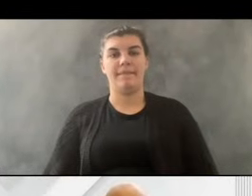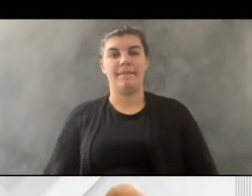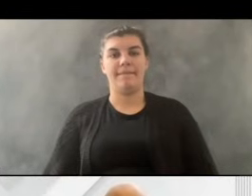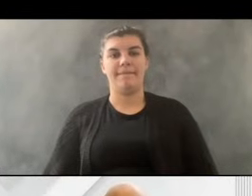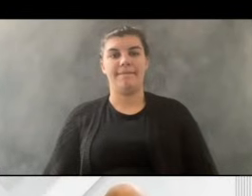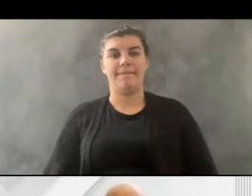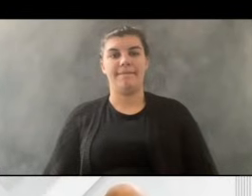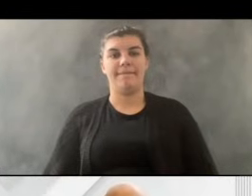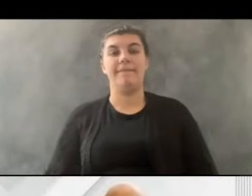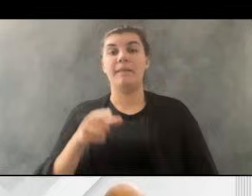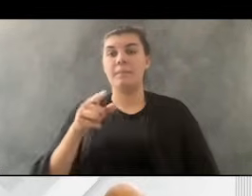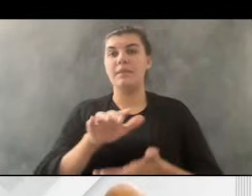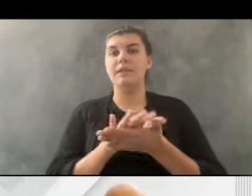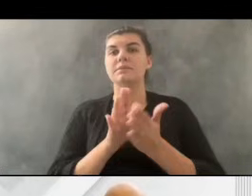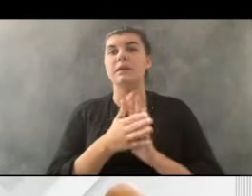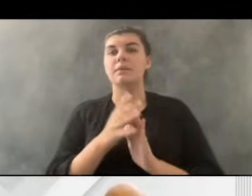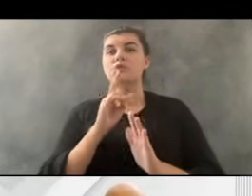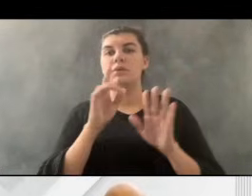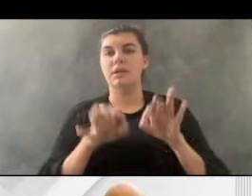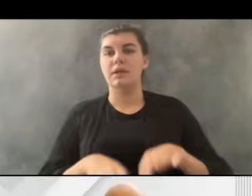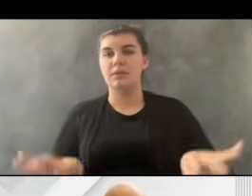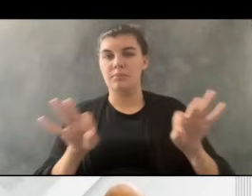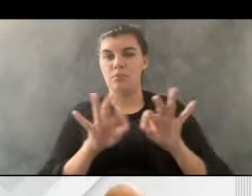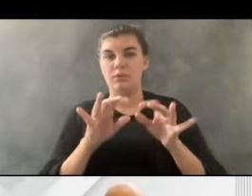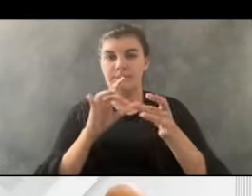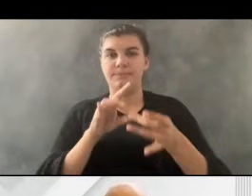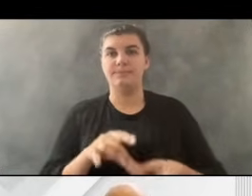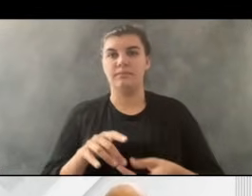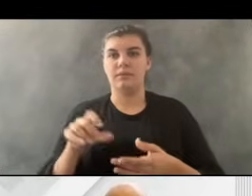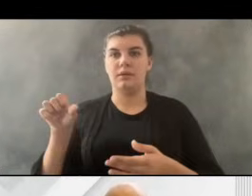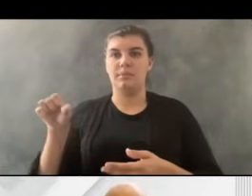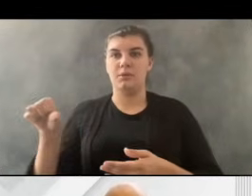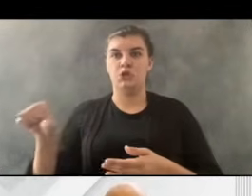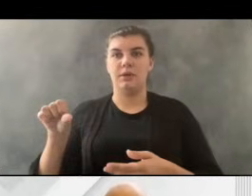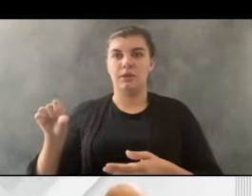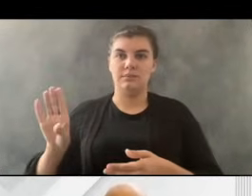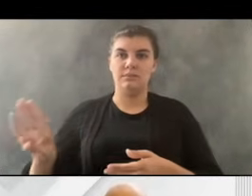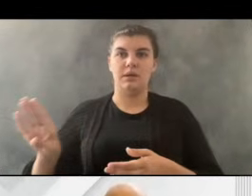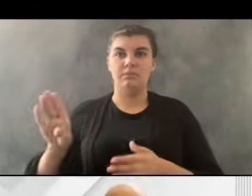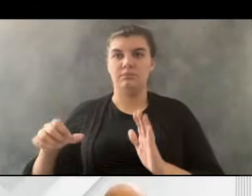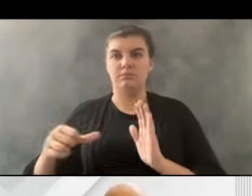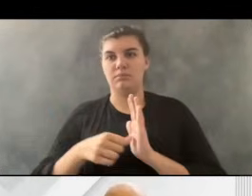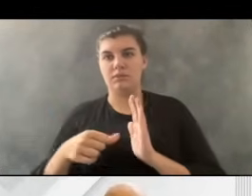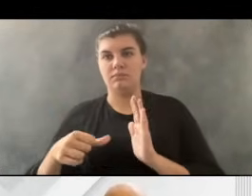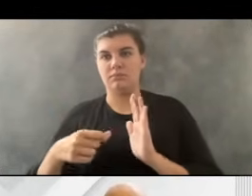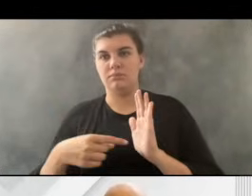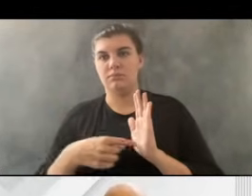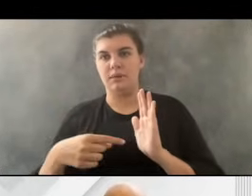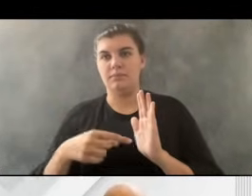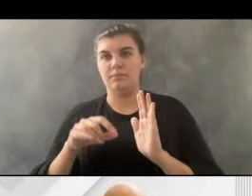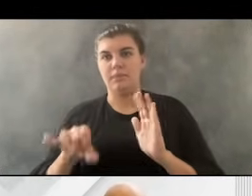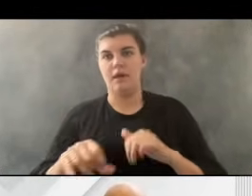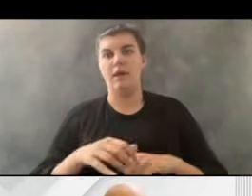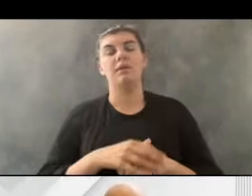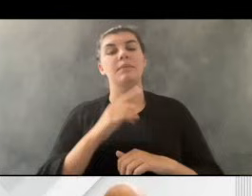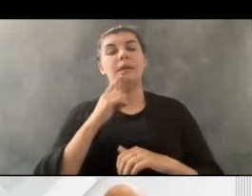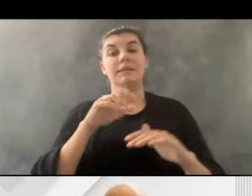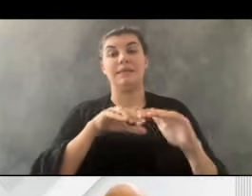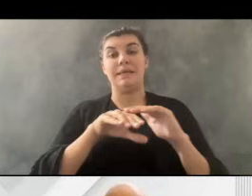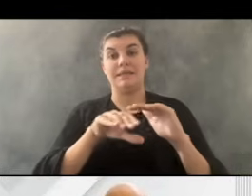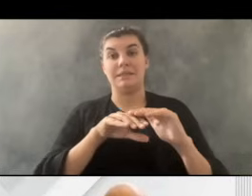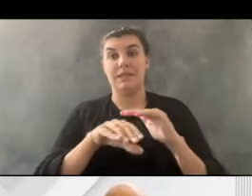This becomes really important with push buttons because accessible push pedestrian